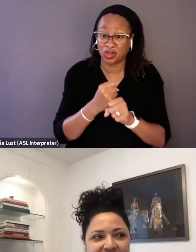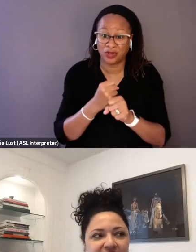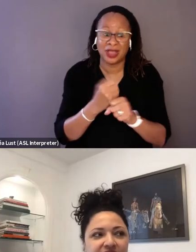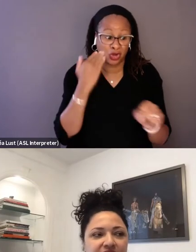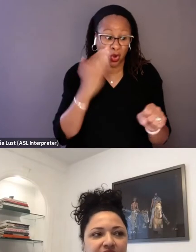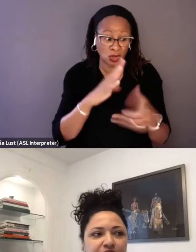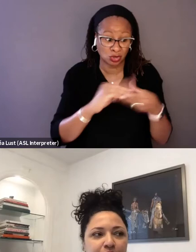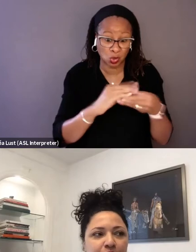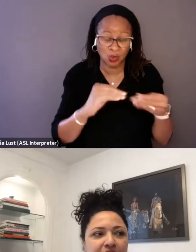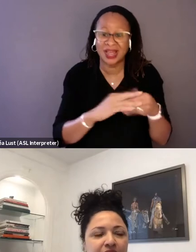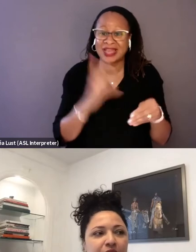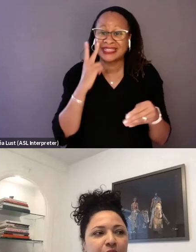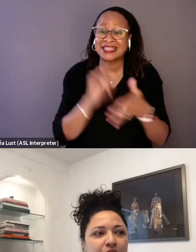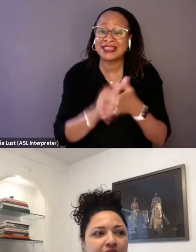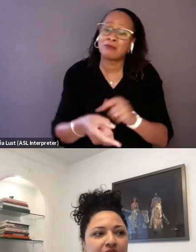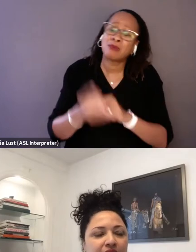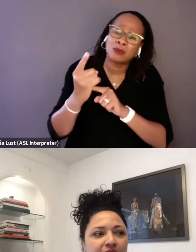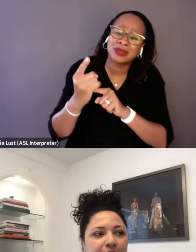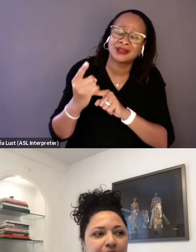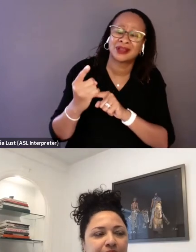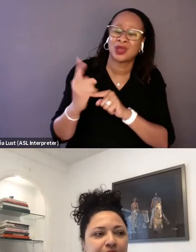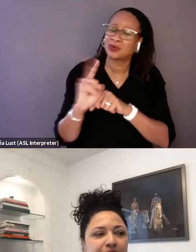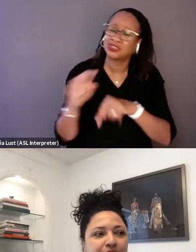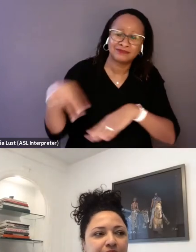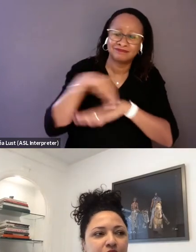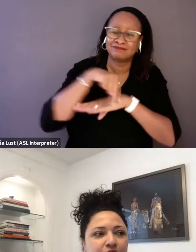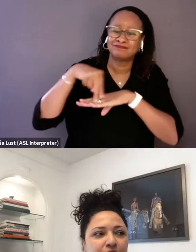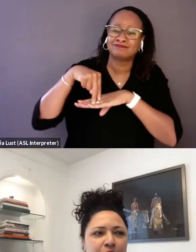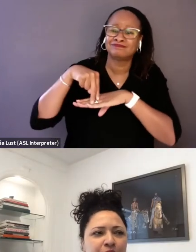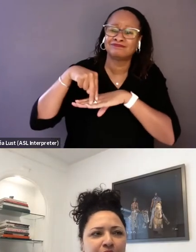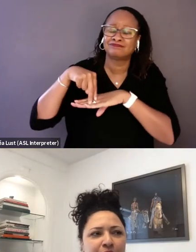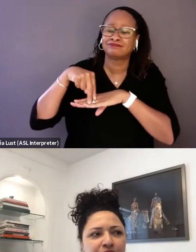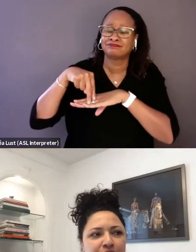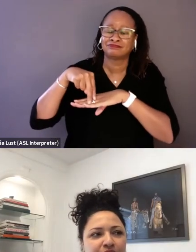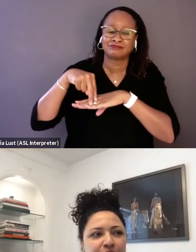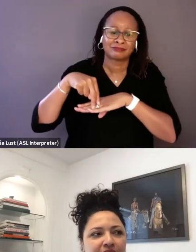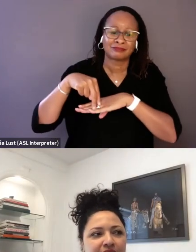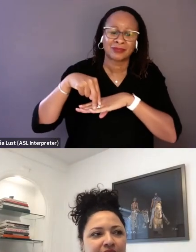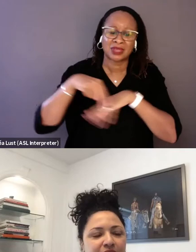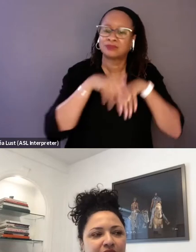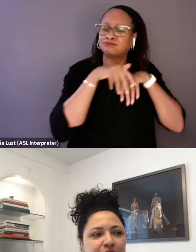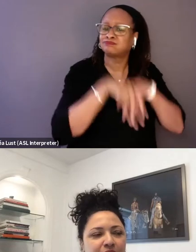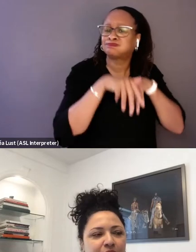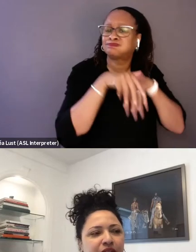and then to see this moment where, you know cause we were going to marches with Cayenne, you know